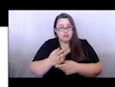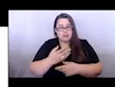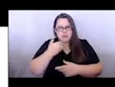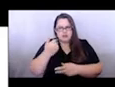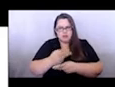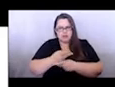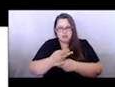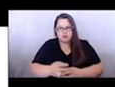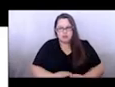Next, slide please.